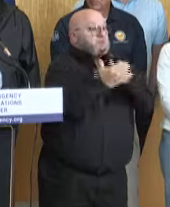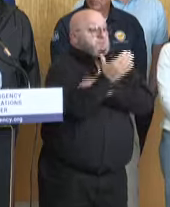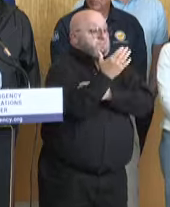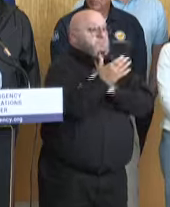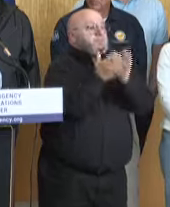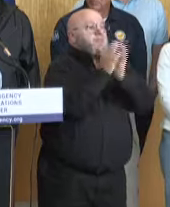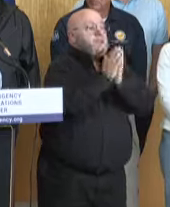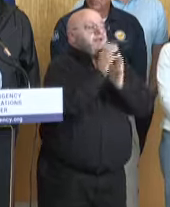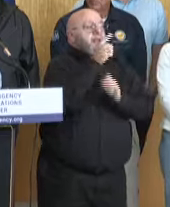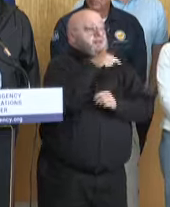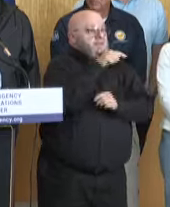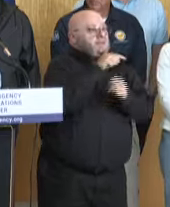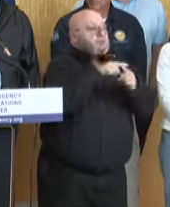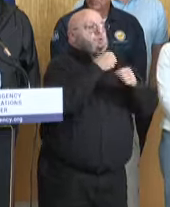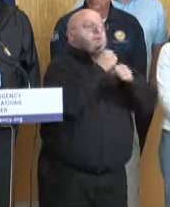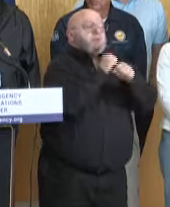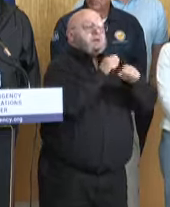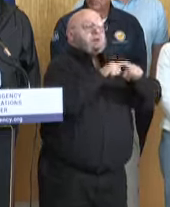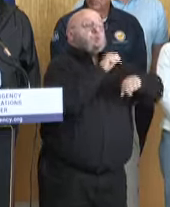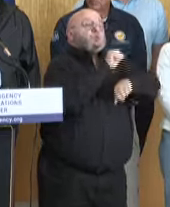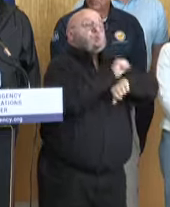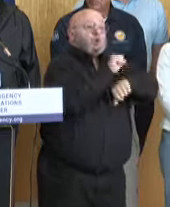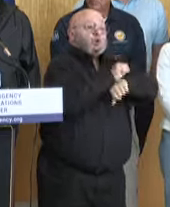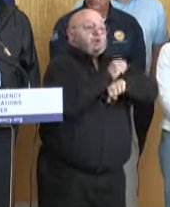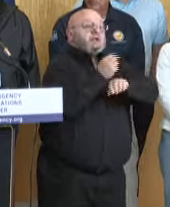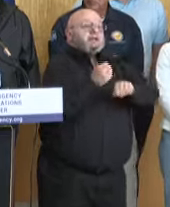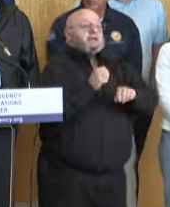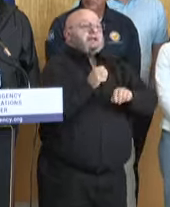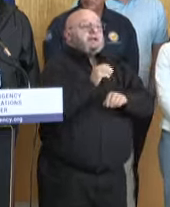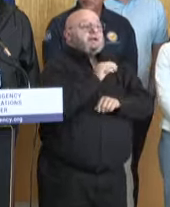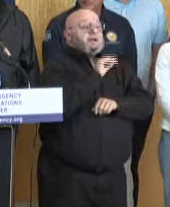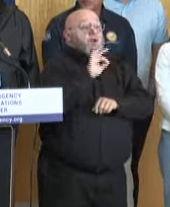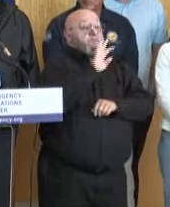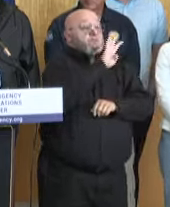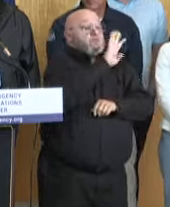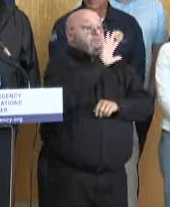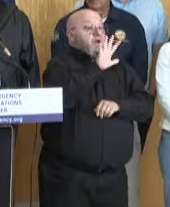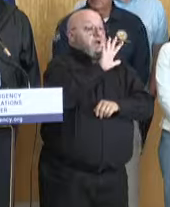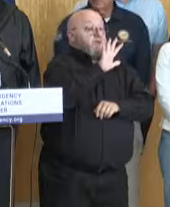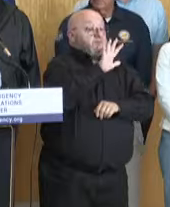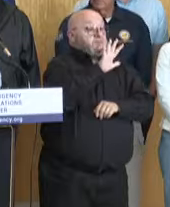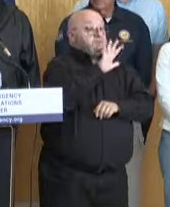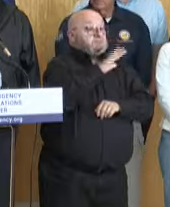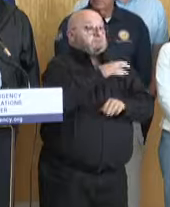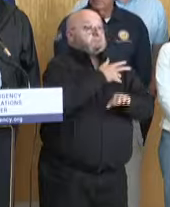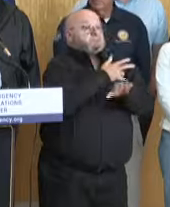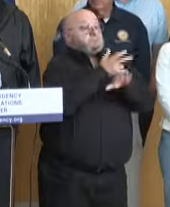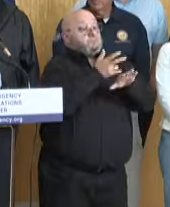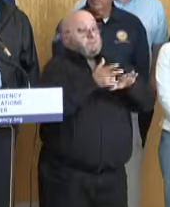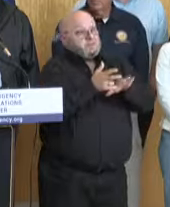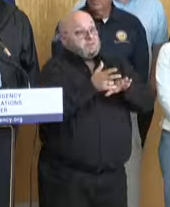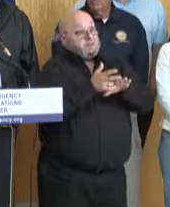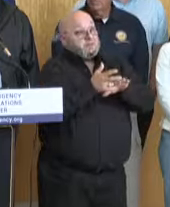Y UNO DE NUESTROS ÉROES, UN EMPLEADO DE LA POLIÍA DE